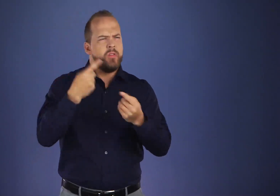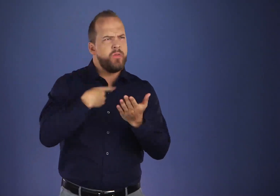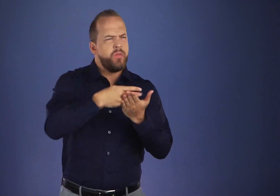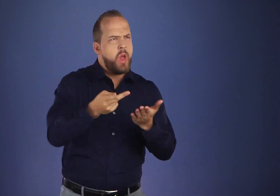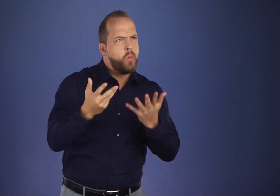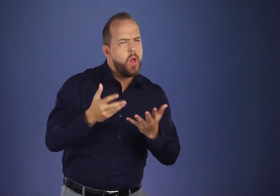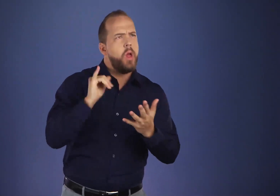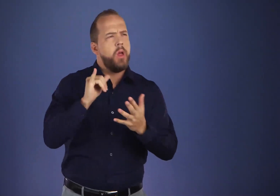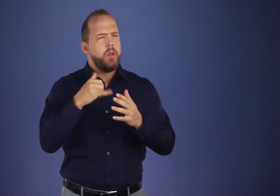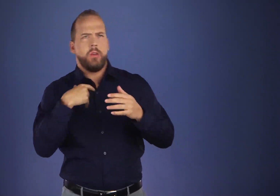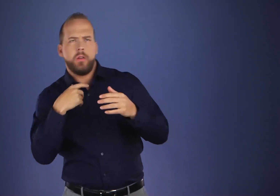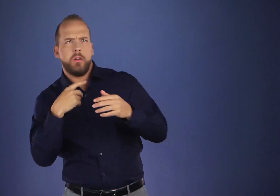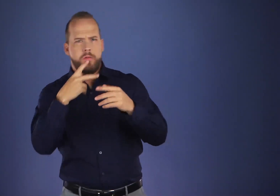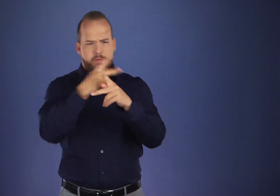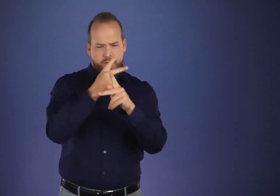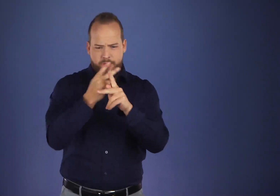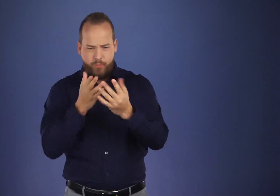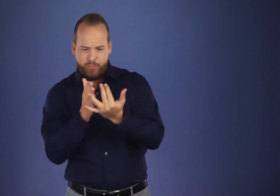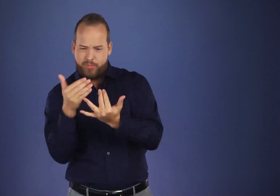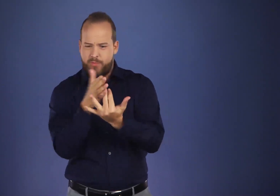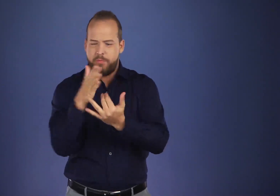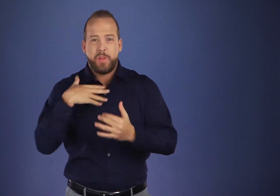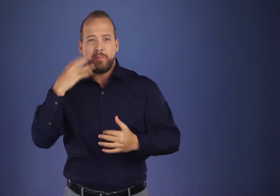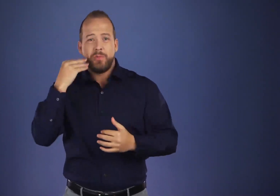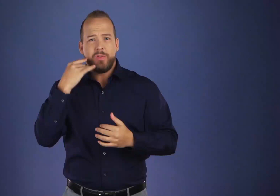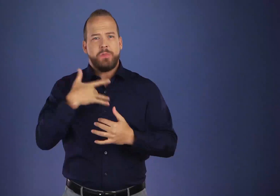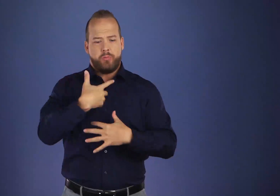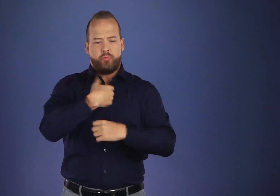and guarantee us success in the world we live in.